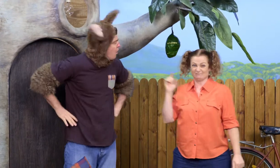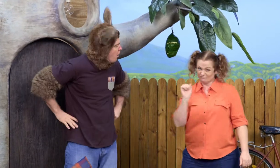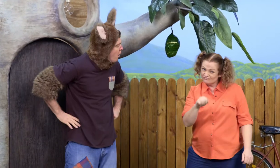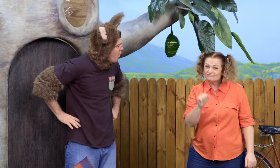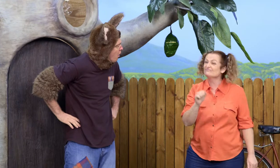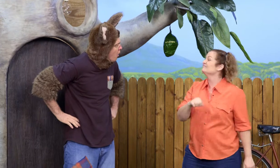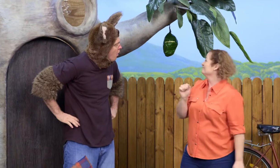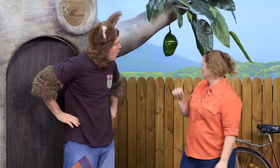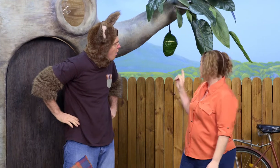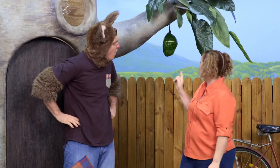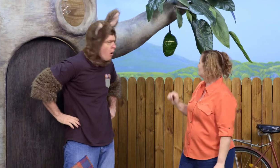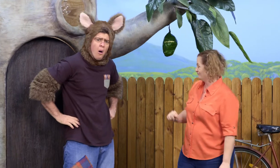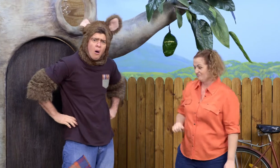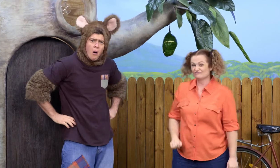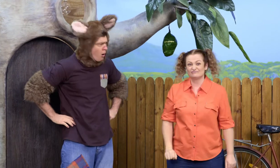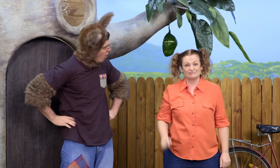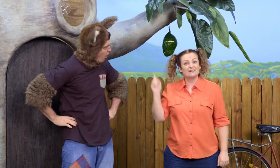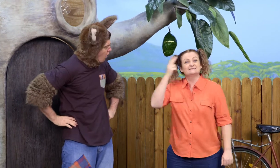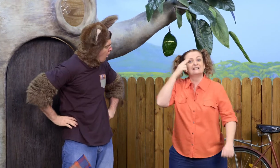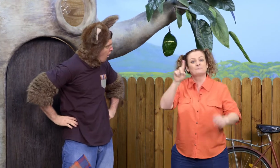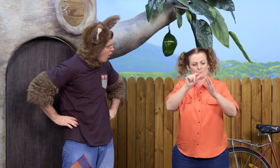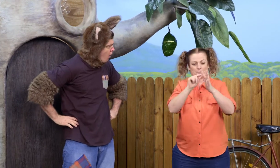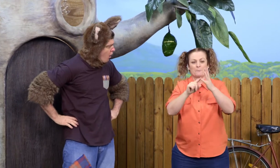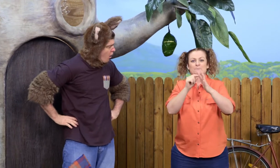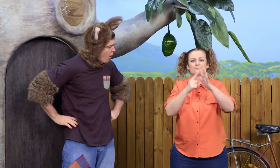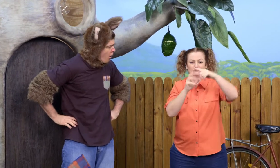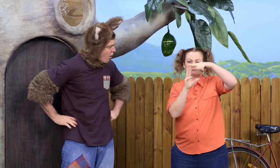Yes, it is a living thing, Possum. This is called a pupa.